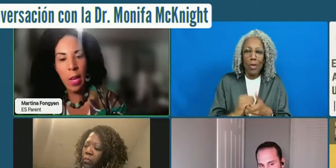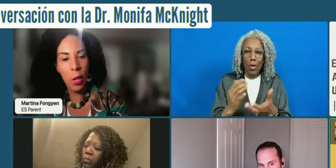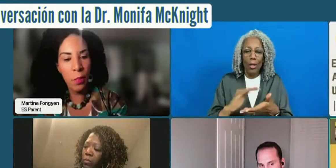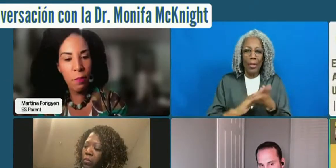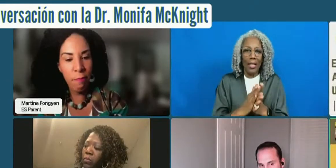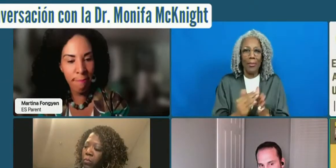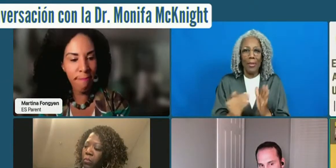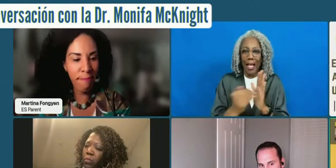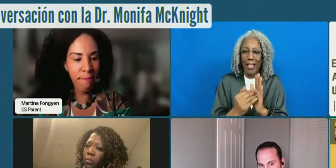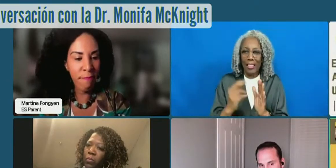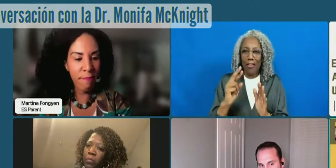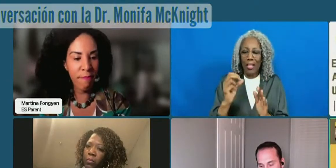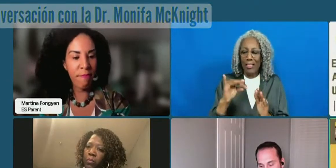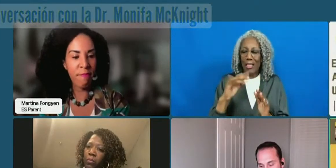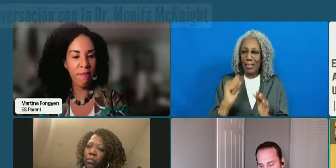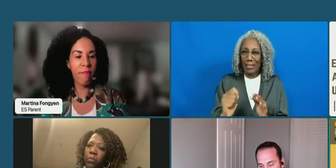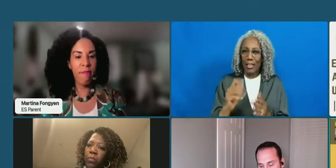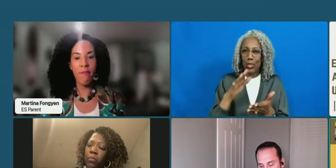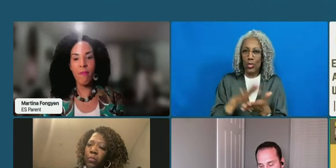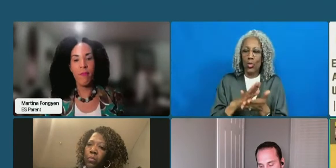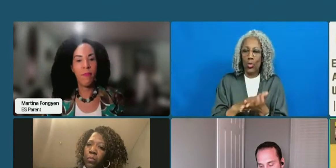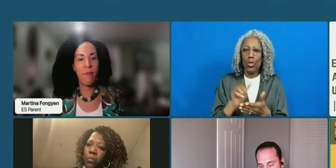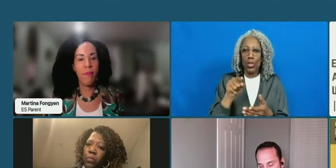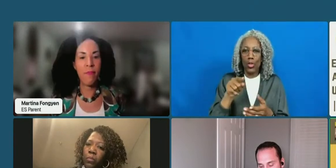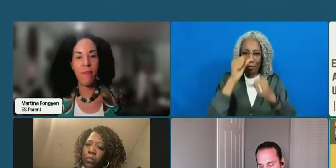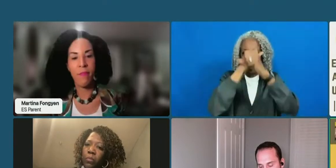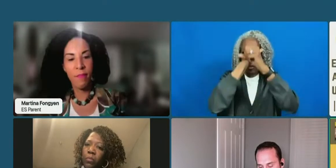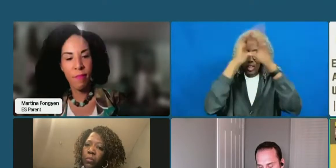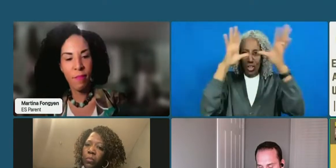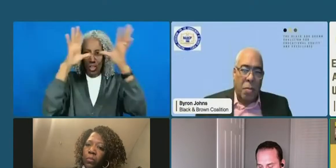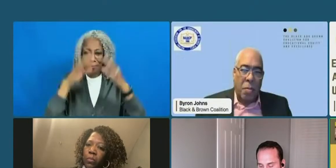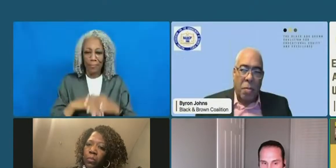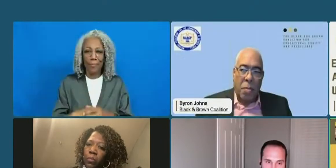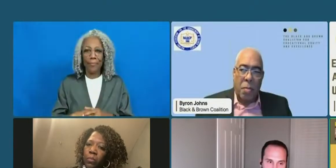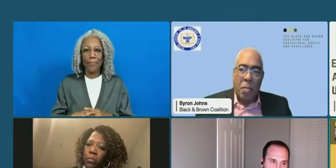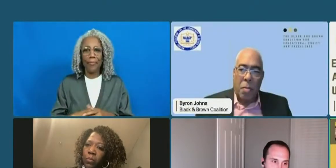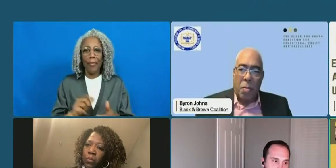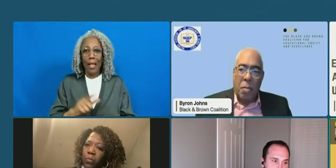and system that you envisioned And we're here in lockstep with